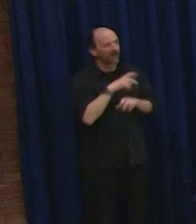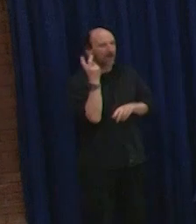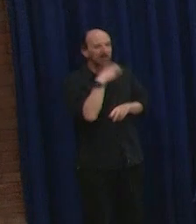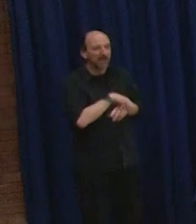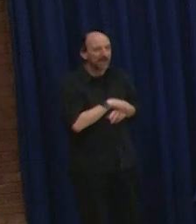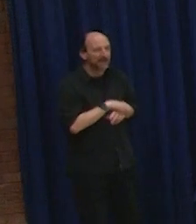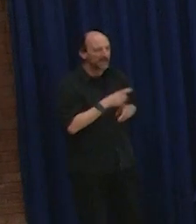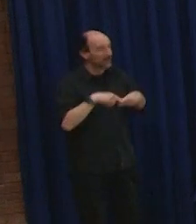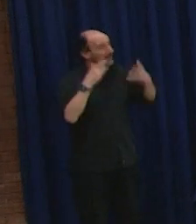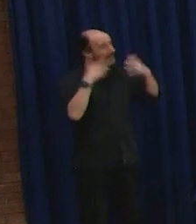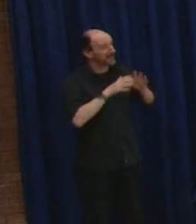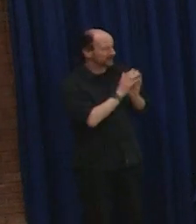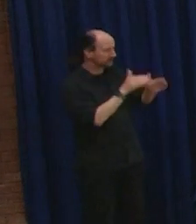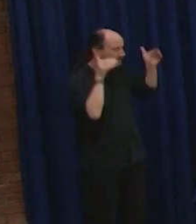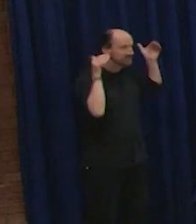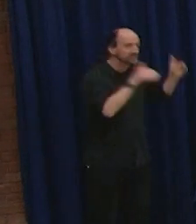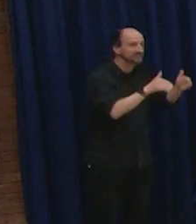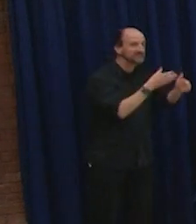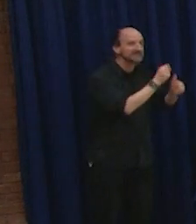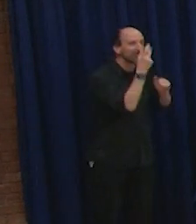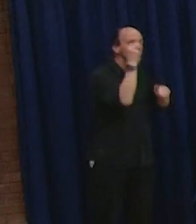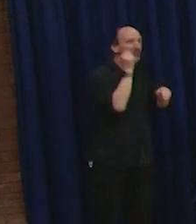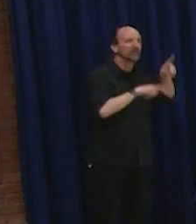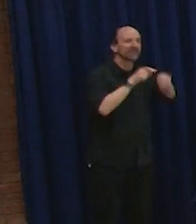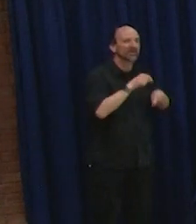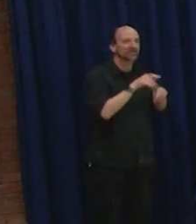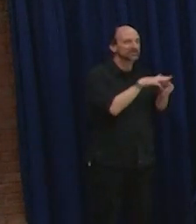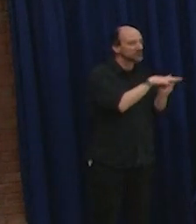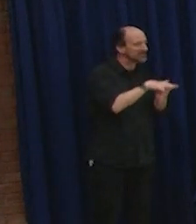conditions more than others, and if you've got the wrong set of colour balls then it's too bad